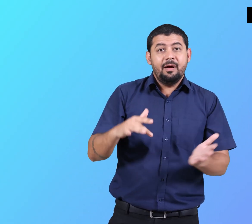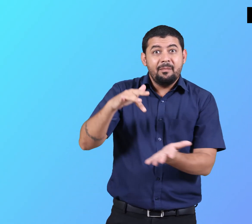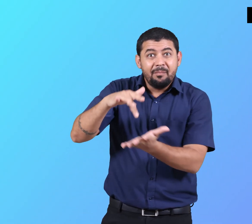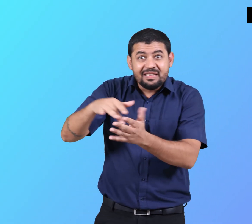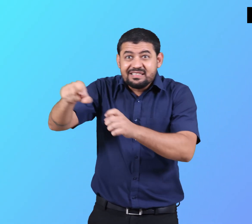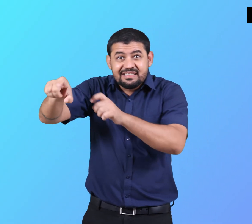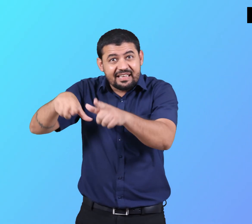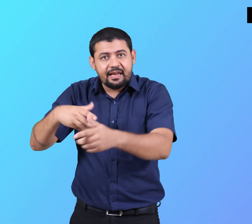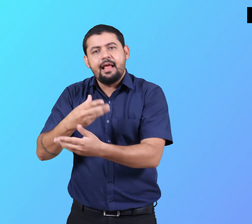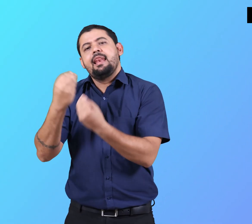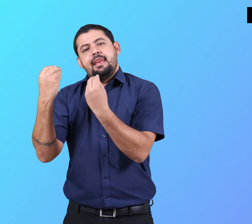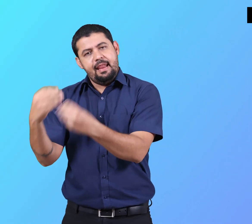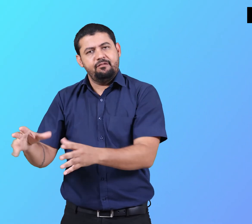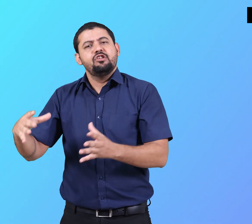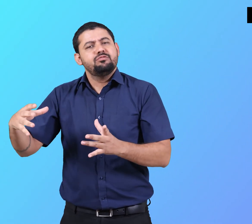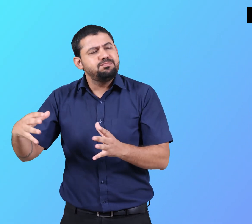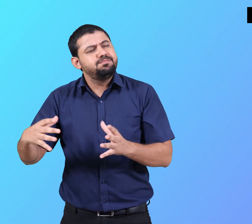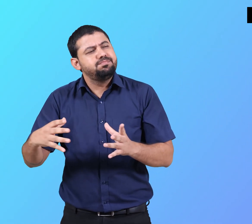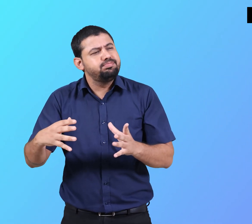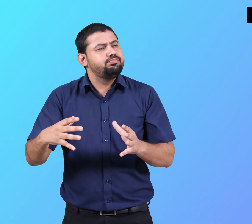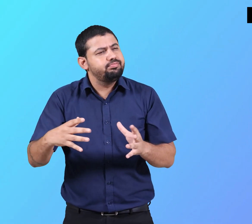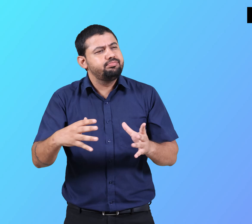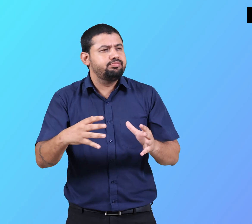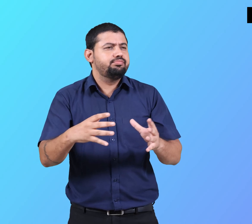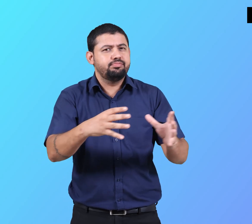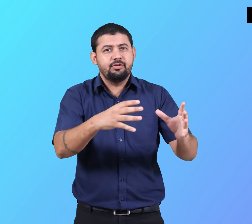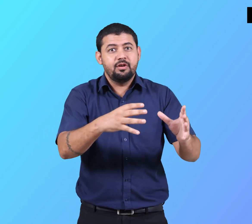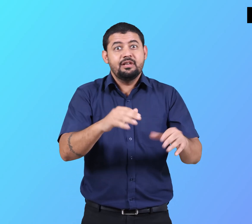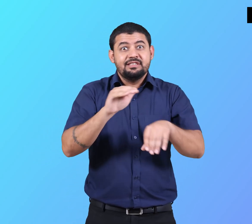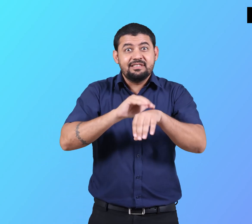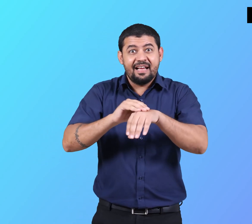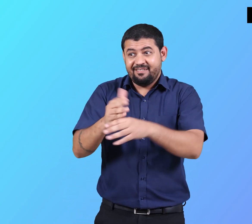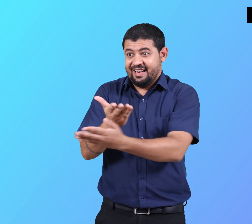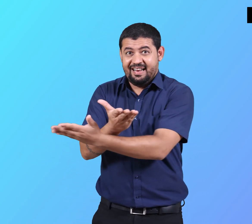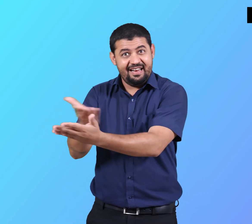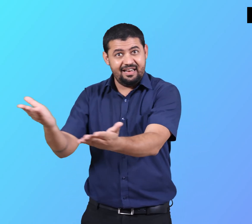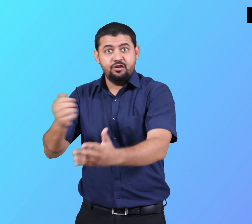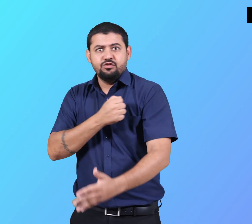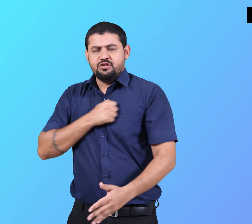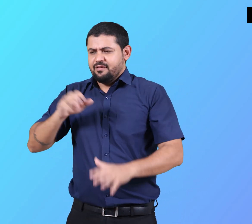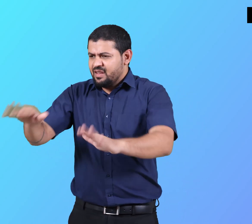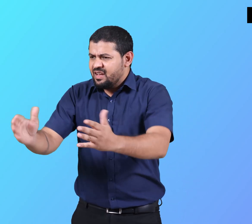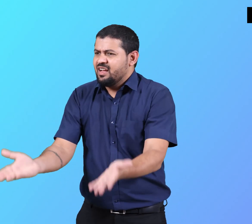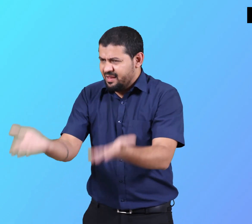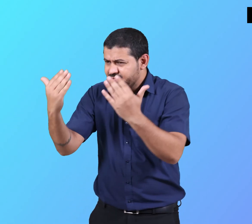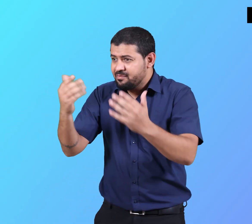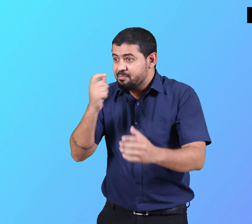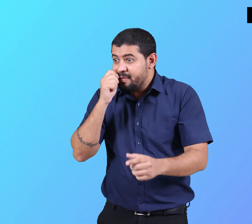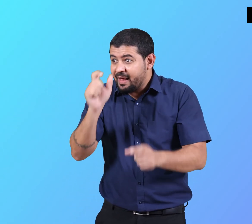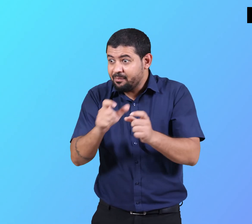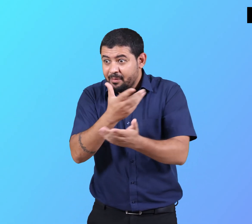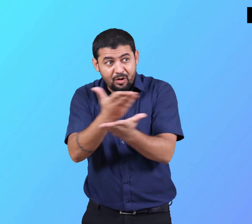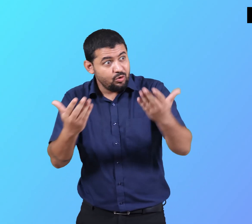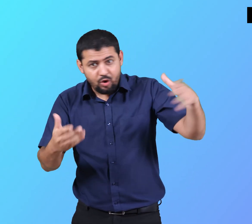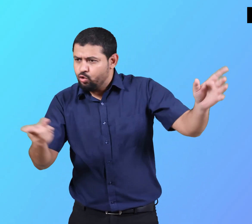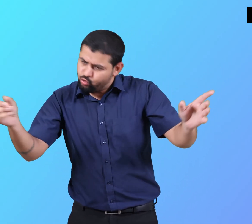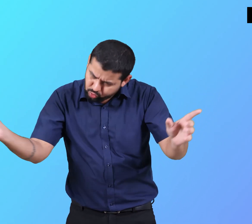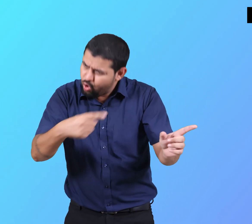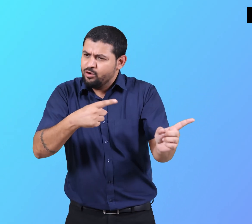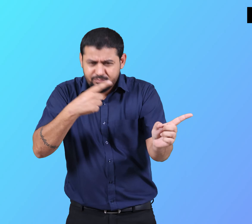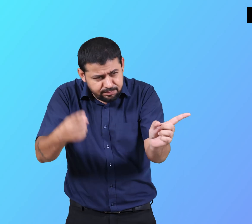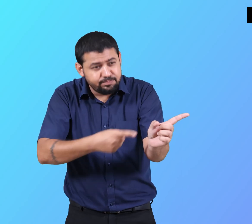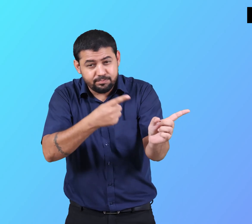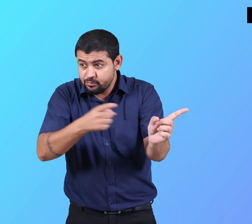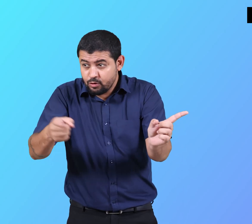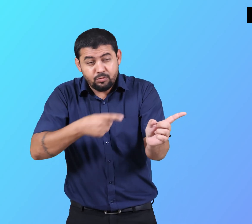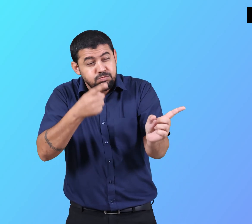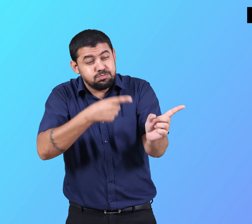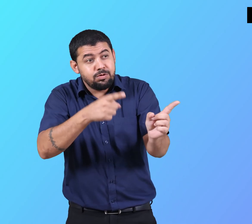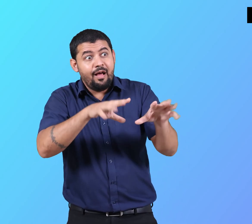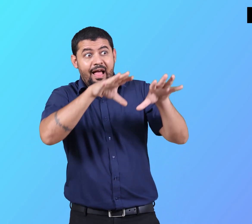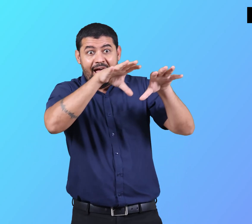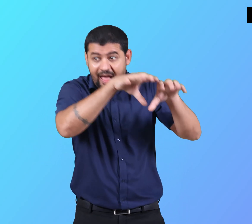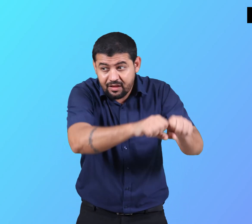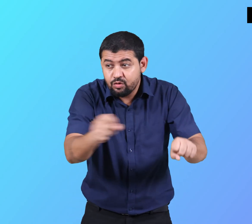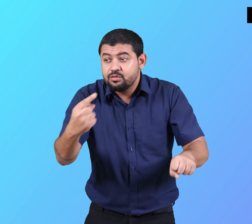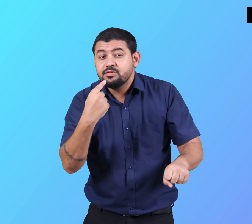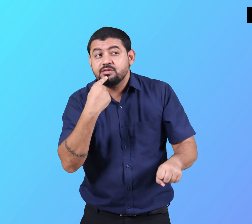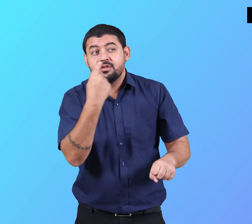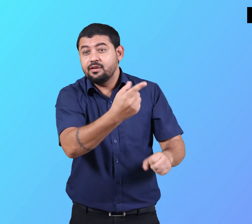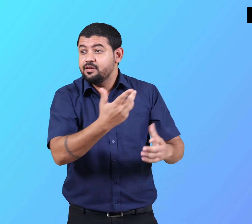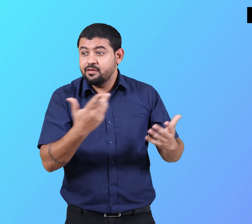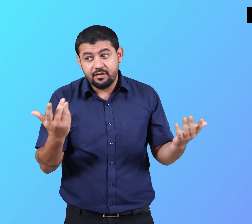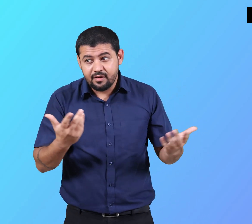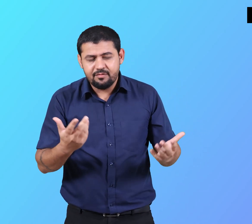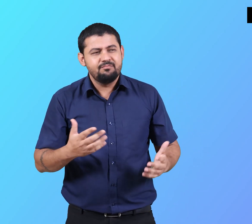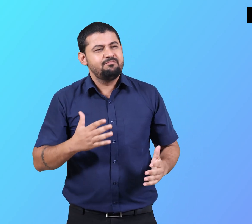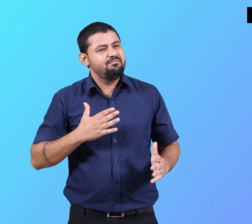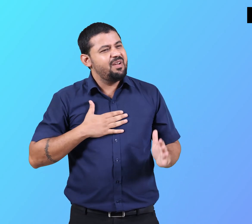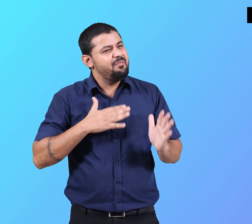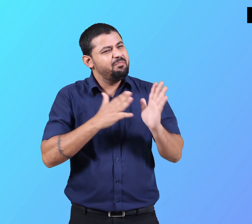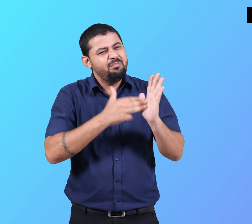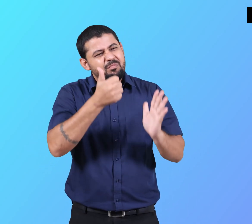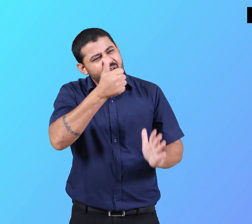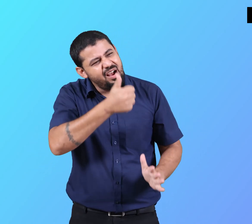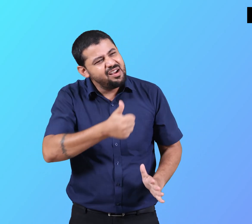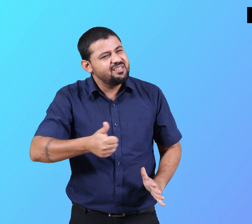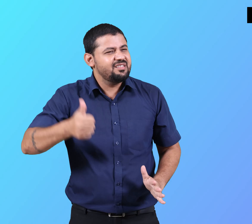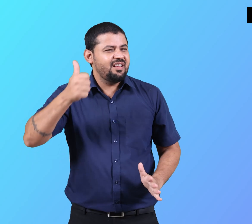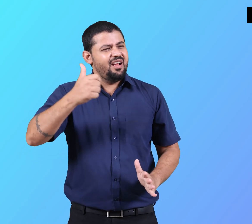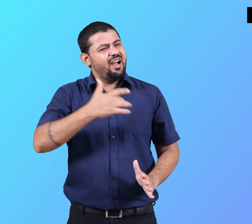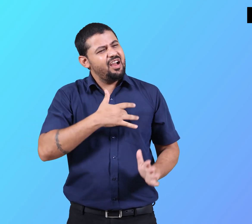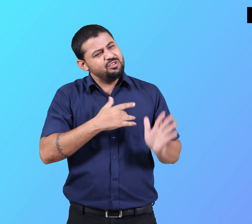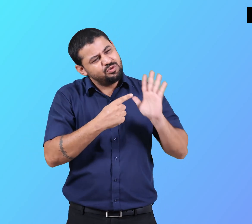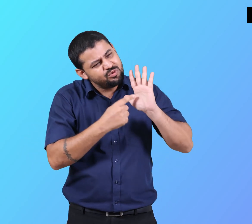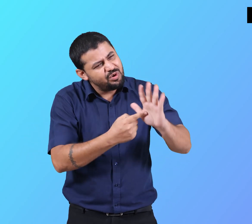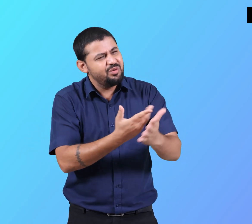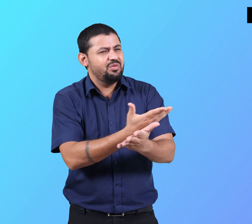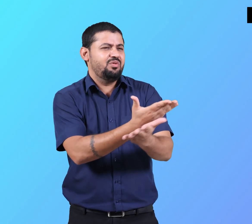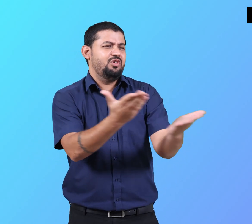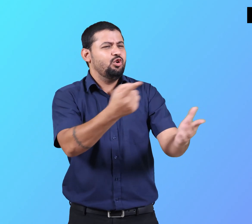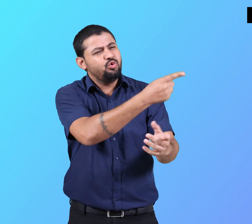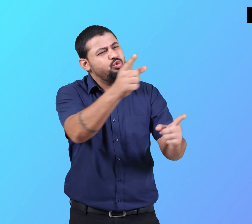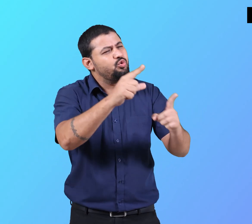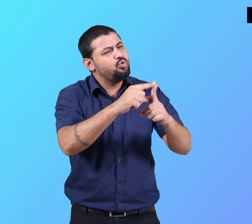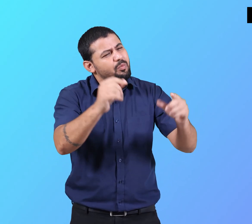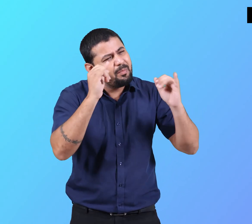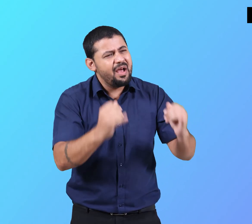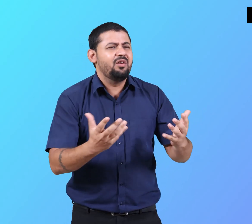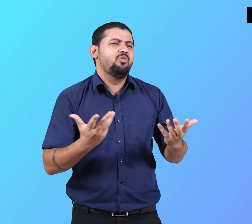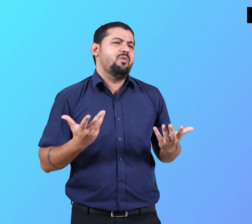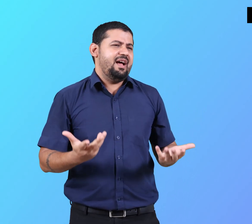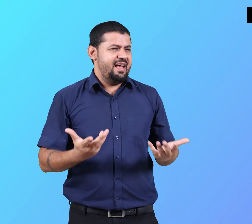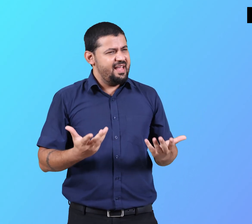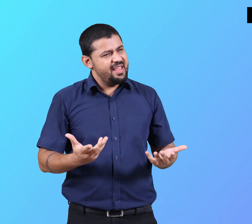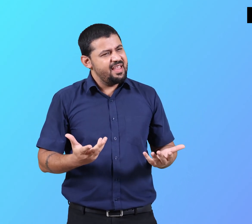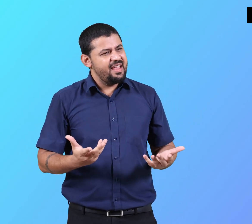After they had left the city, Joseph said to his servant, “Go after those men. When you catch up with them, say this: ‘Why did you pay back our kindness to you by doing something bad to us?